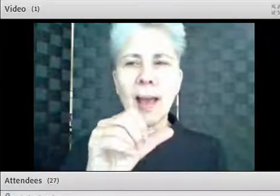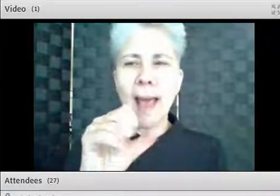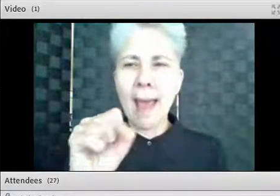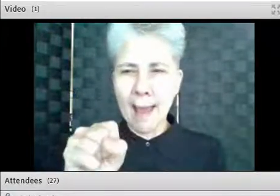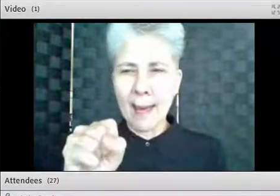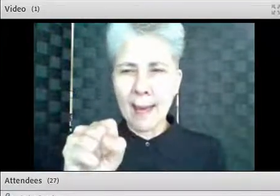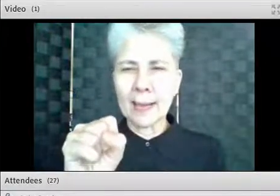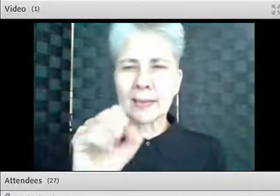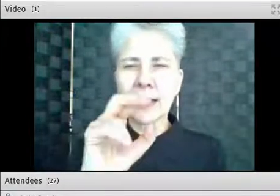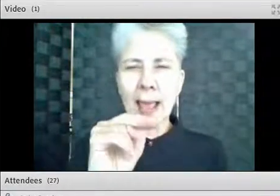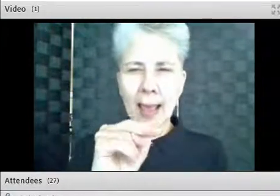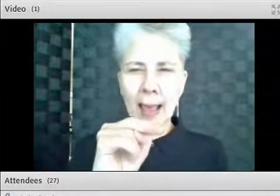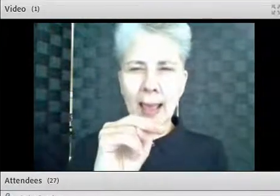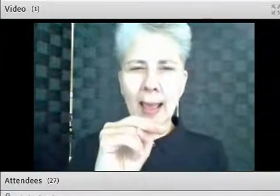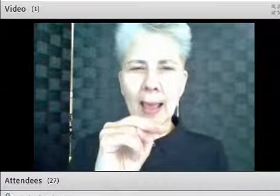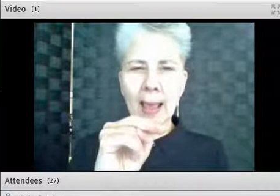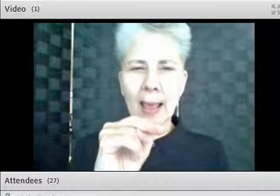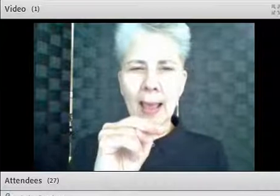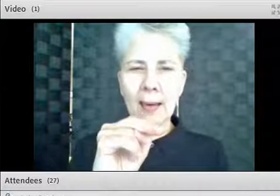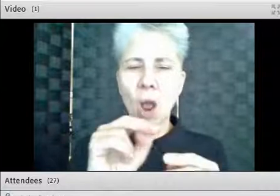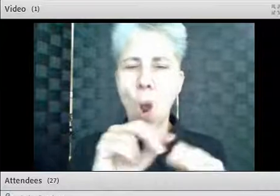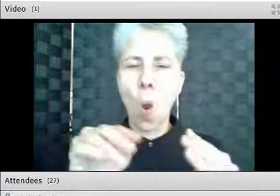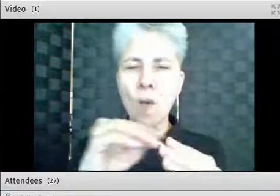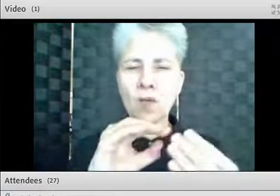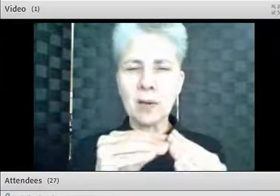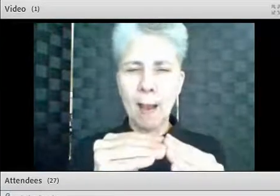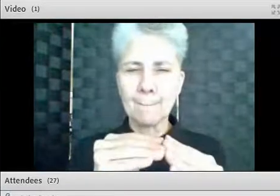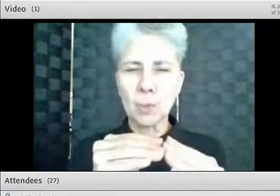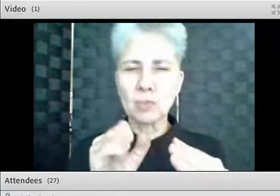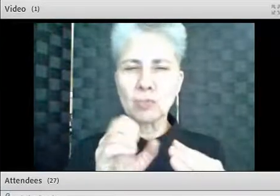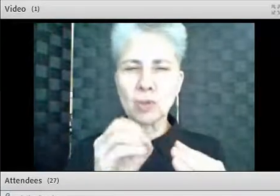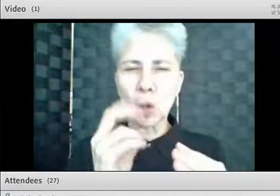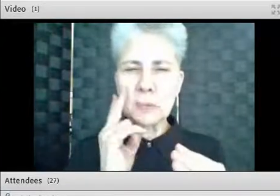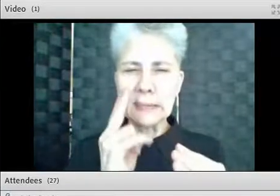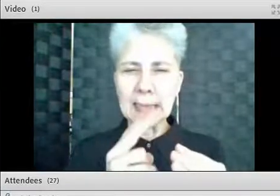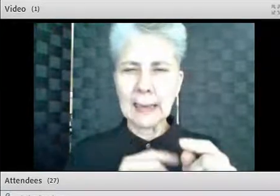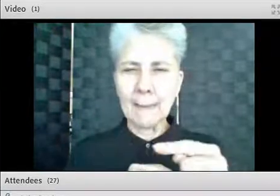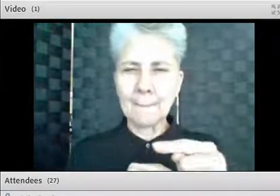over a particular number, okay, so my -- Right.